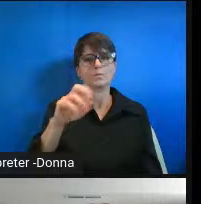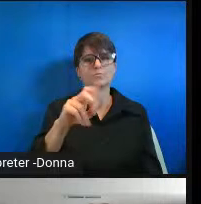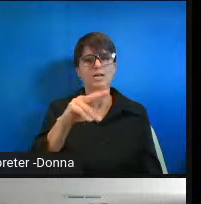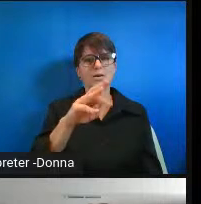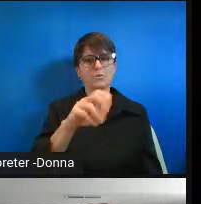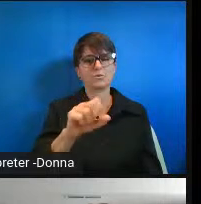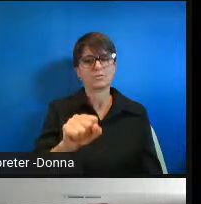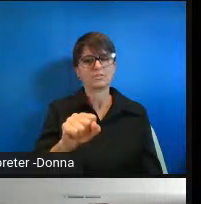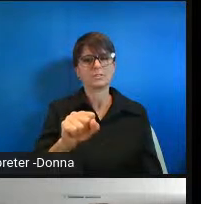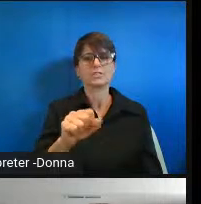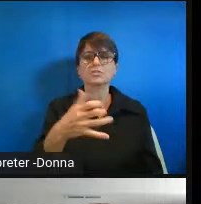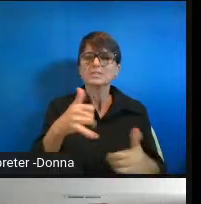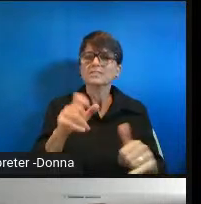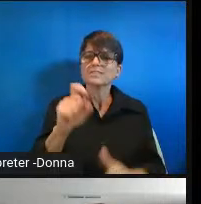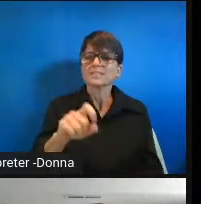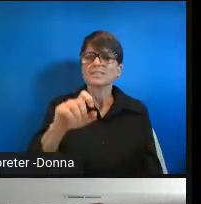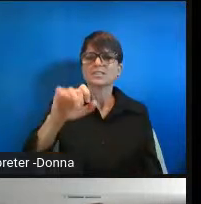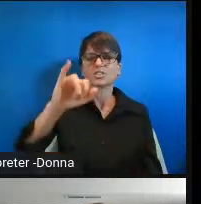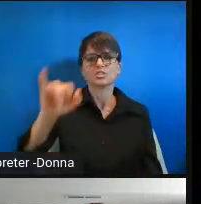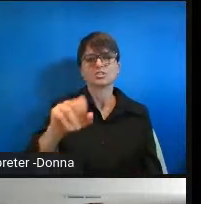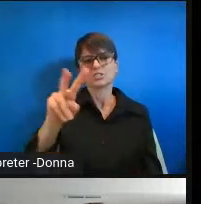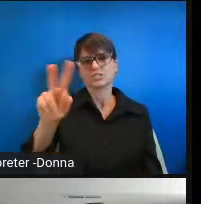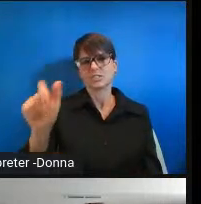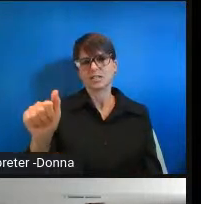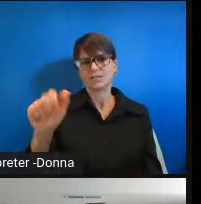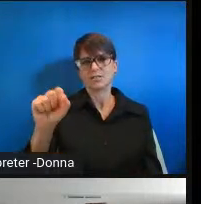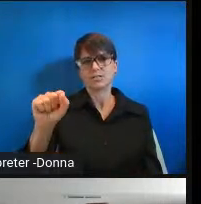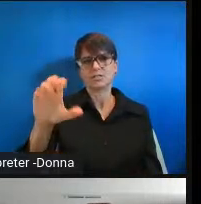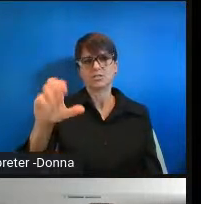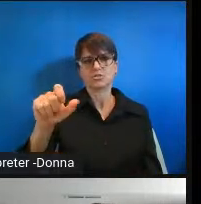Unfortunately, the implementation between browsers can be widely